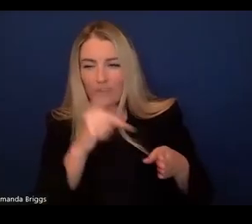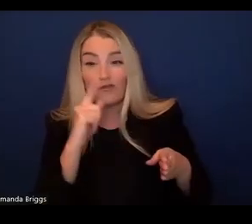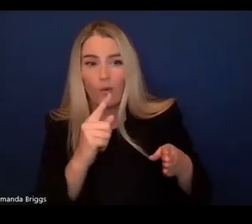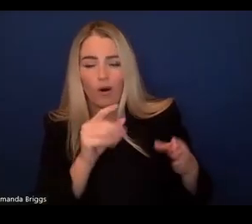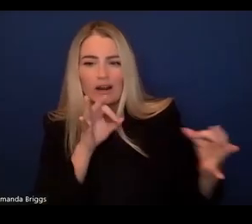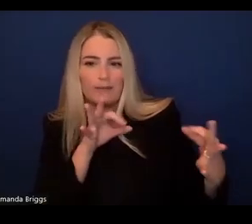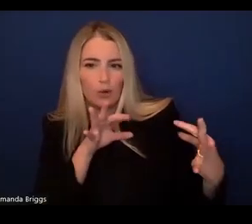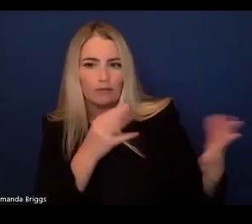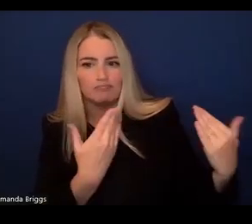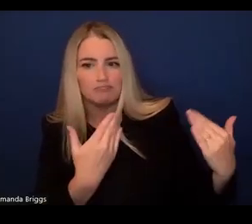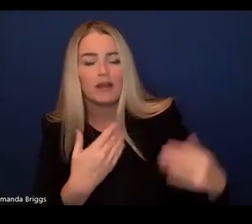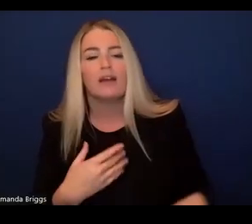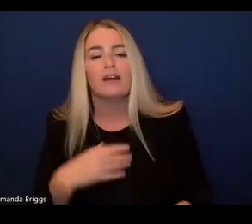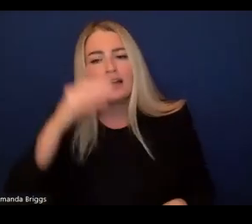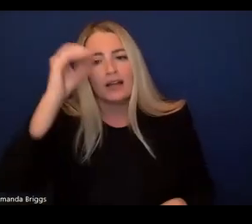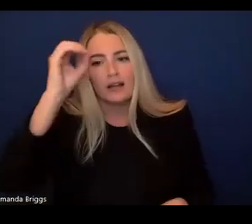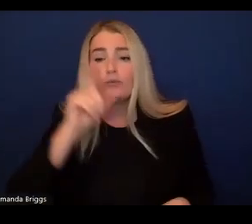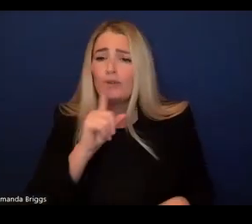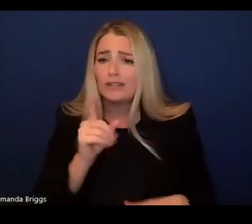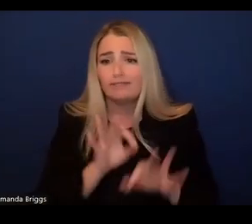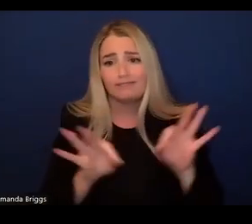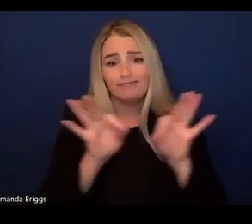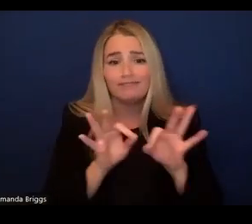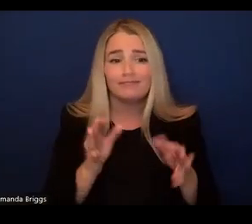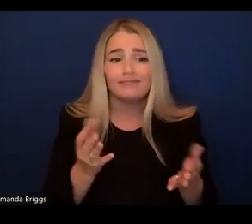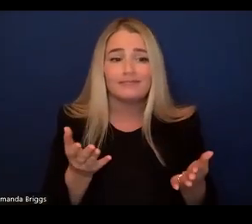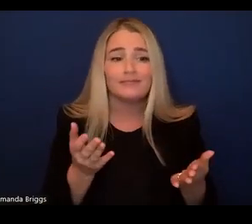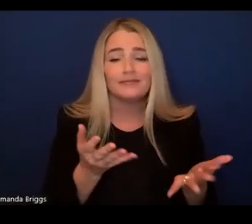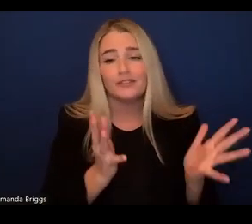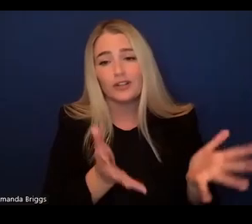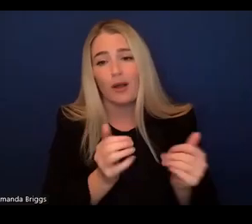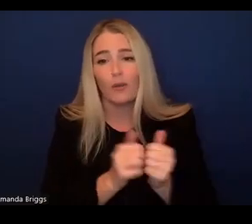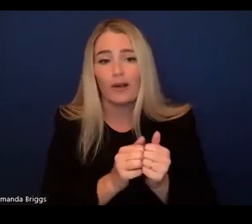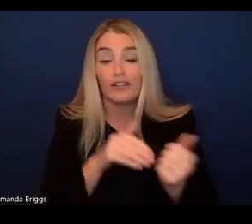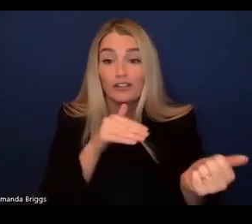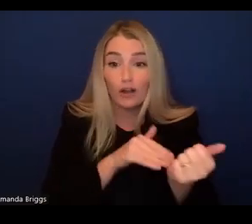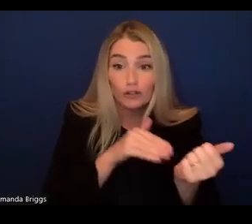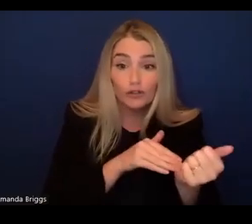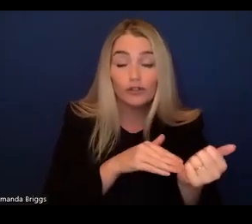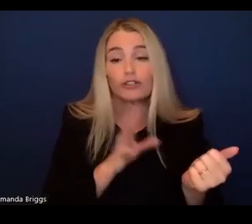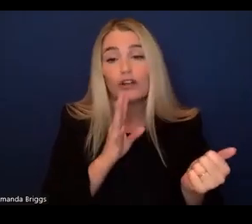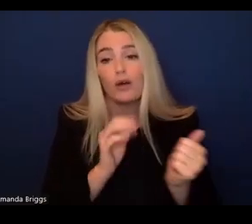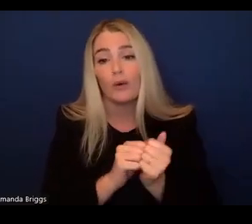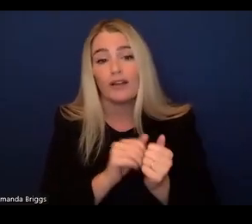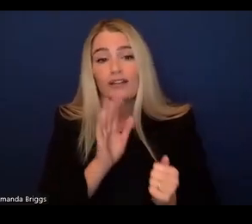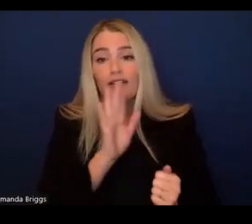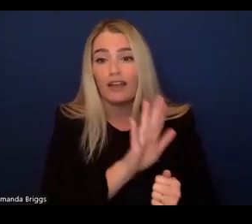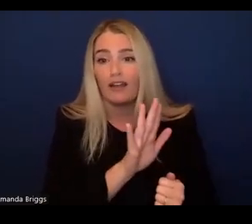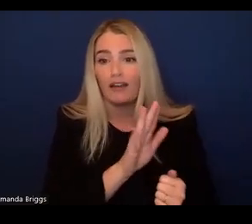Again, it's really important to, to talk to the doctor, talk to their, you know, their therapists.